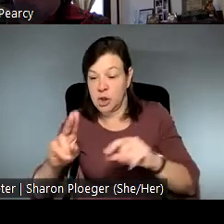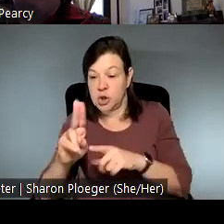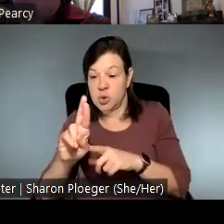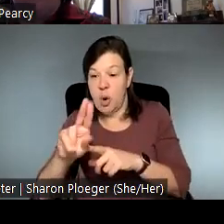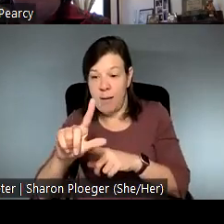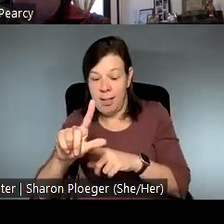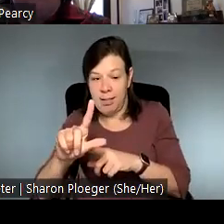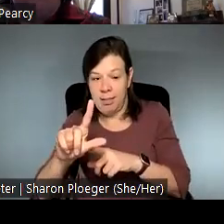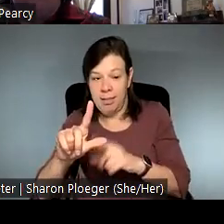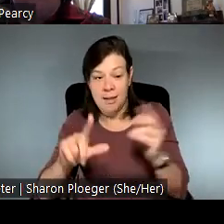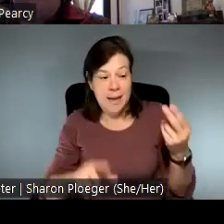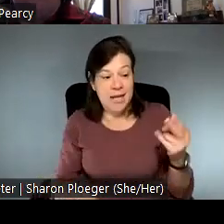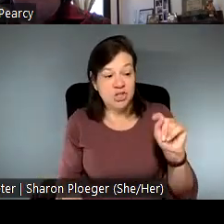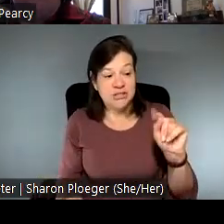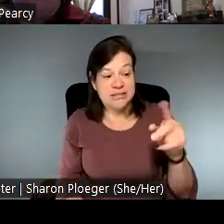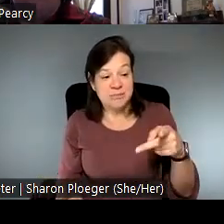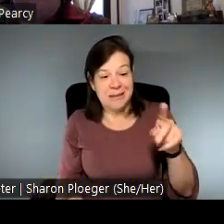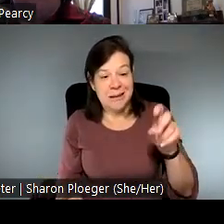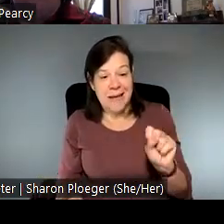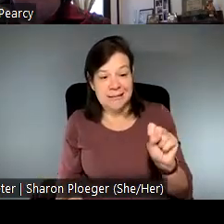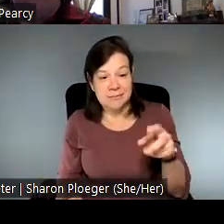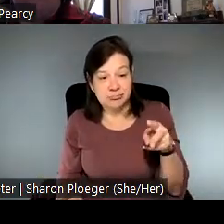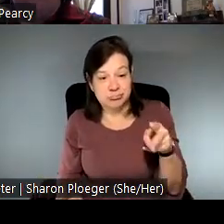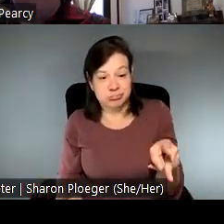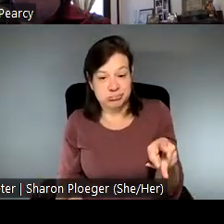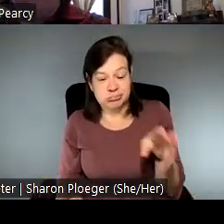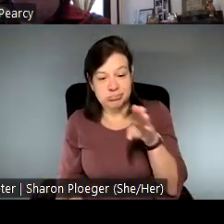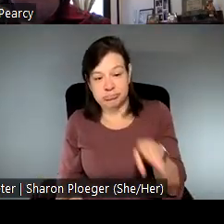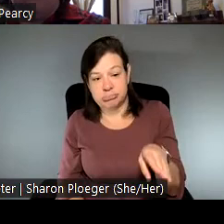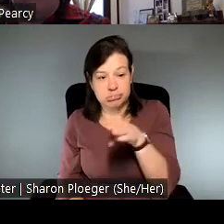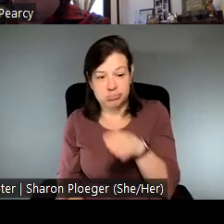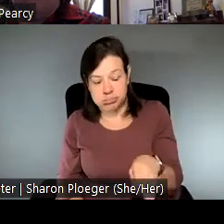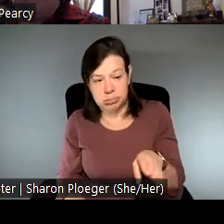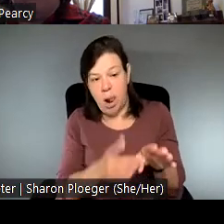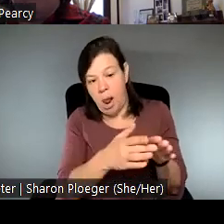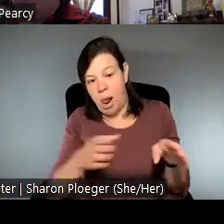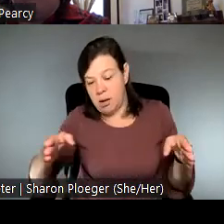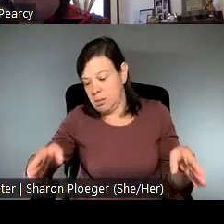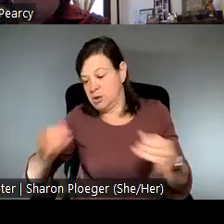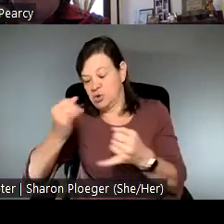from the HTTPS://, all the way down to the end of it.